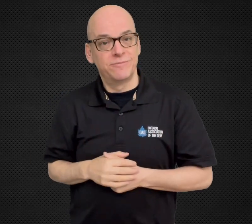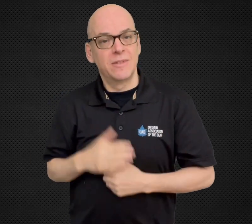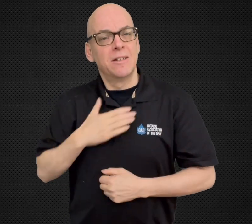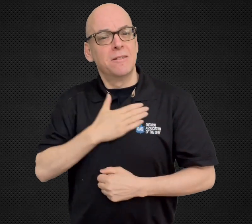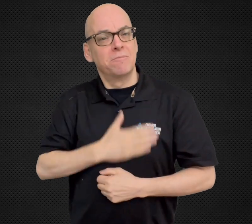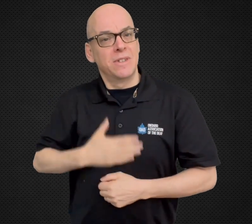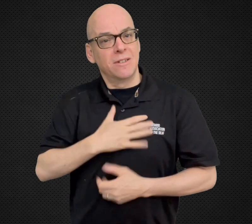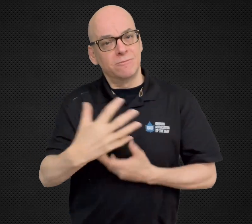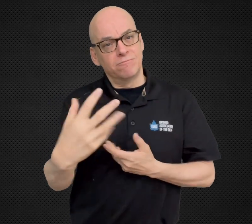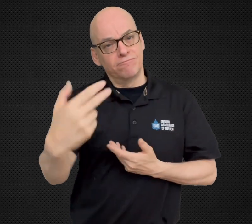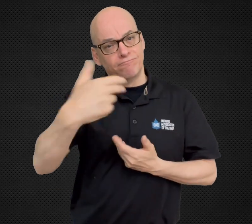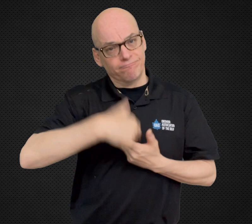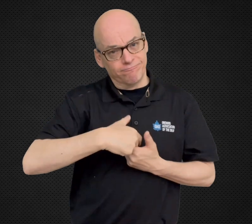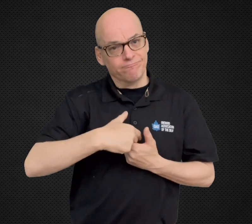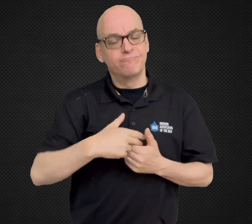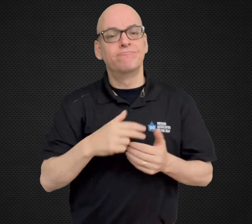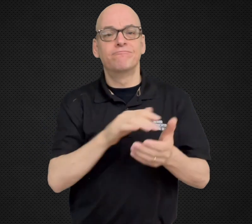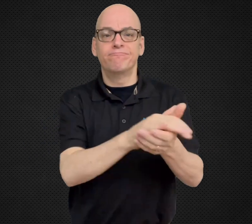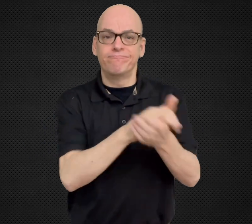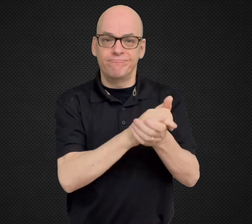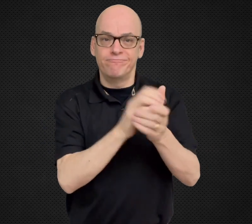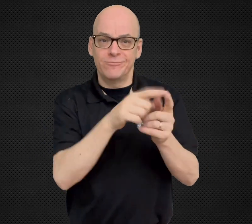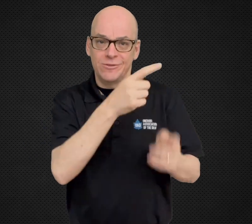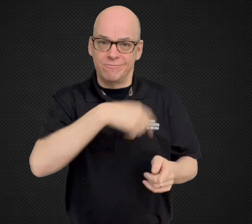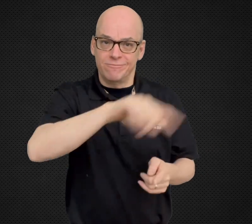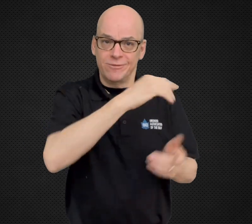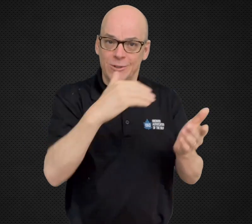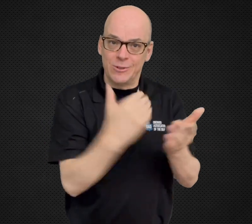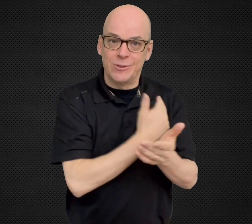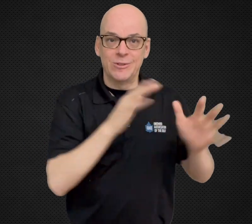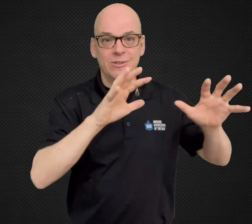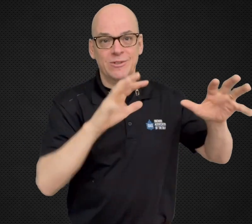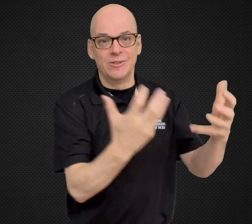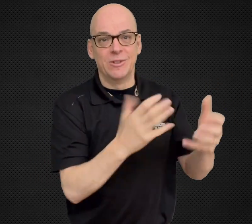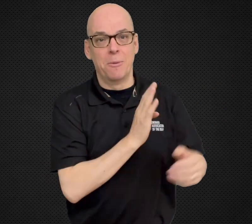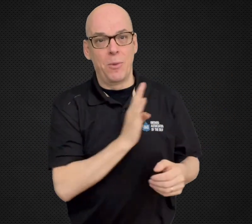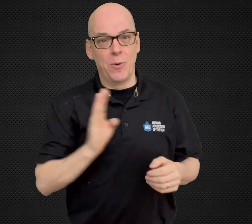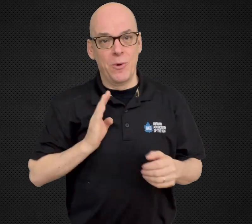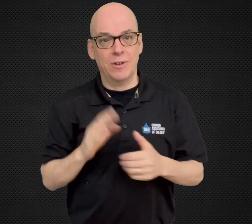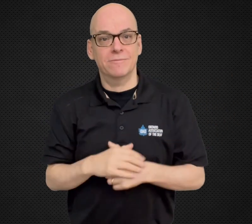Please join me in welcoming the new Board Members.